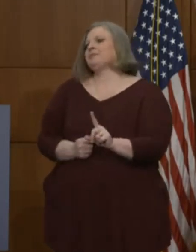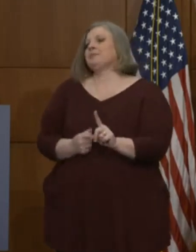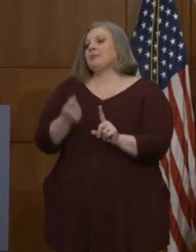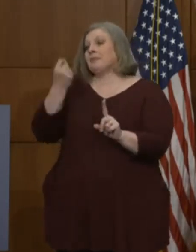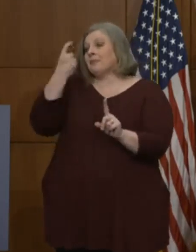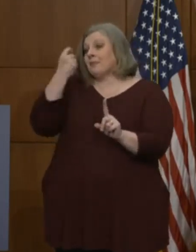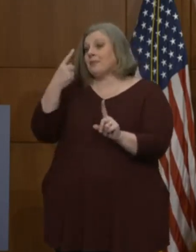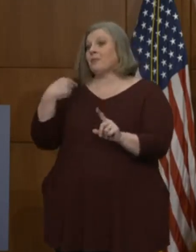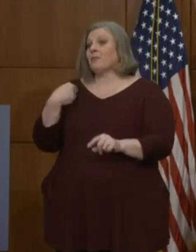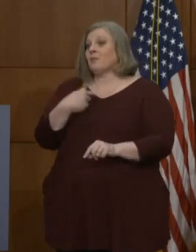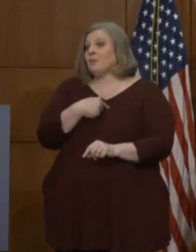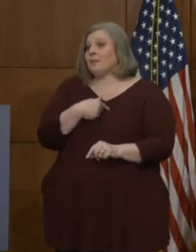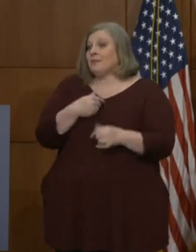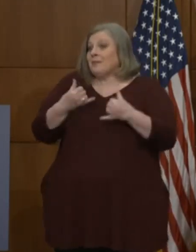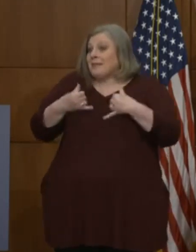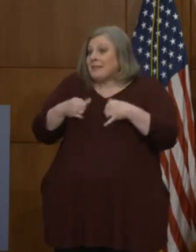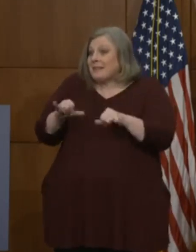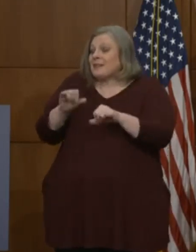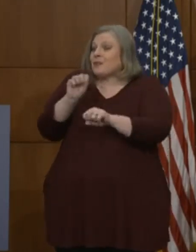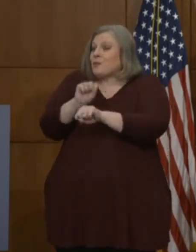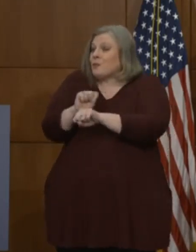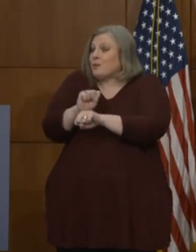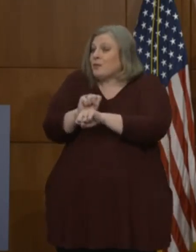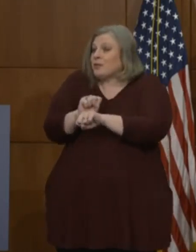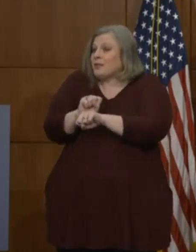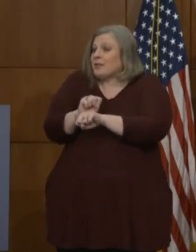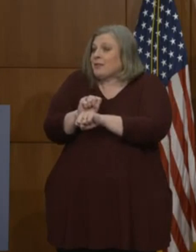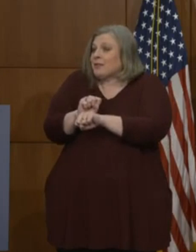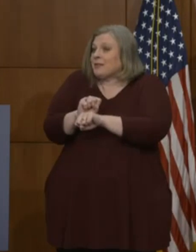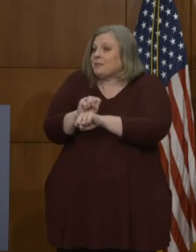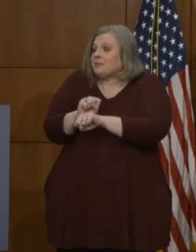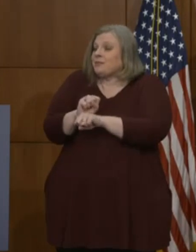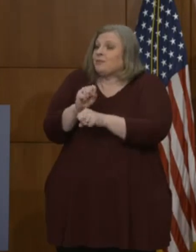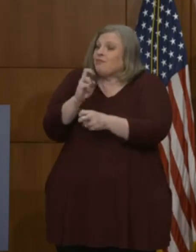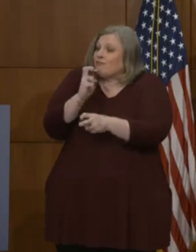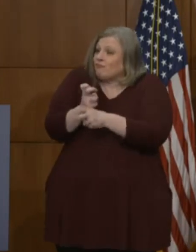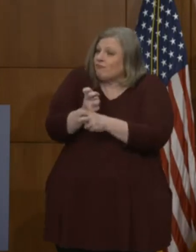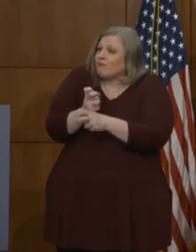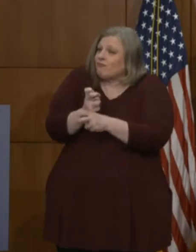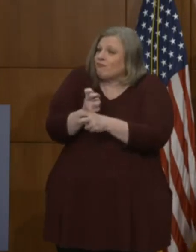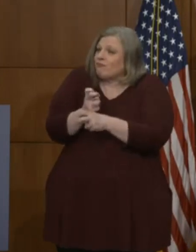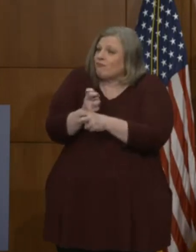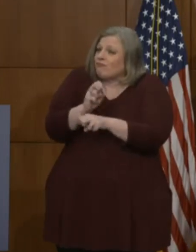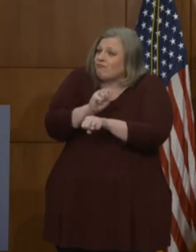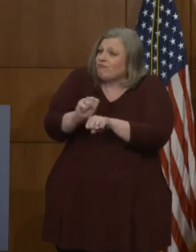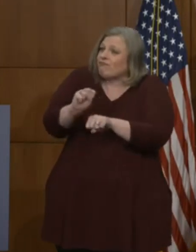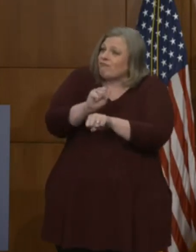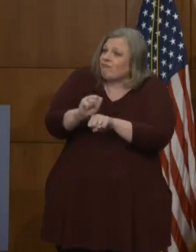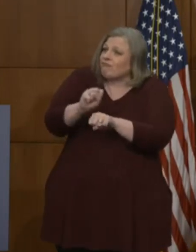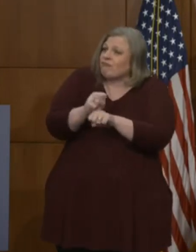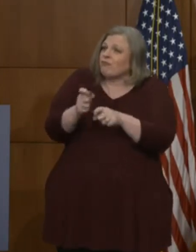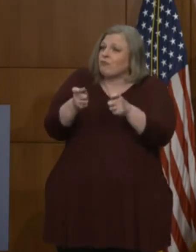PROVIDED. AT THE BODY OF FACILITY. NOW DESPITE ALL THAT FACILITY. NOW DESPITE ALL THAT WE ARE WORKING DILIGENTLY-